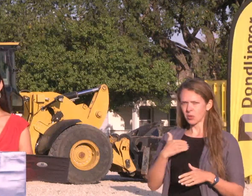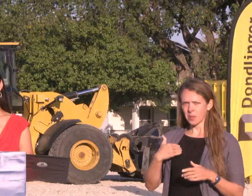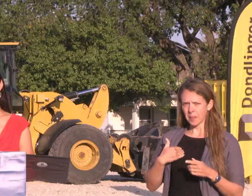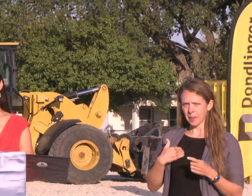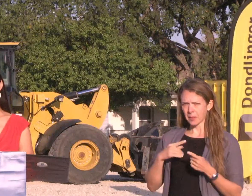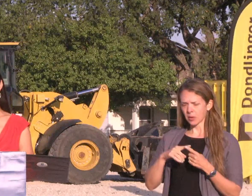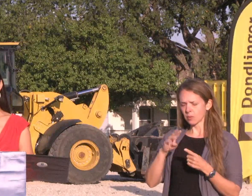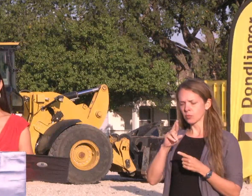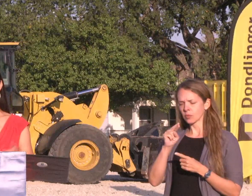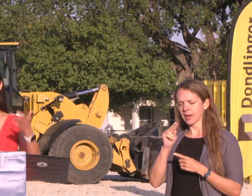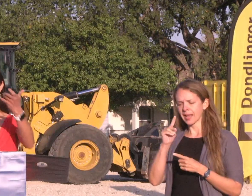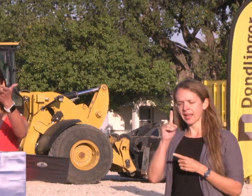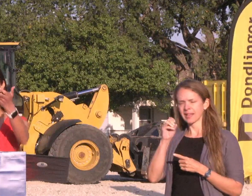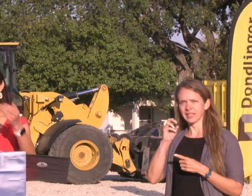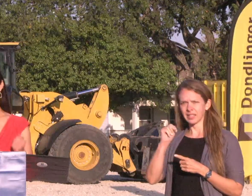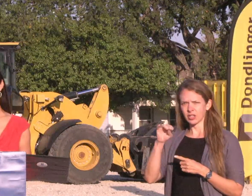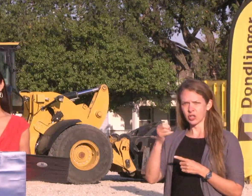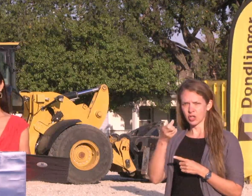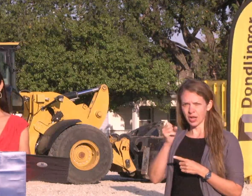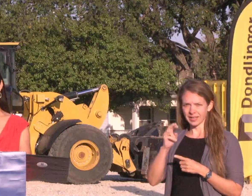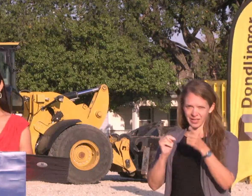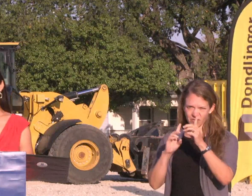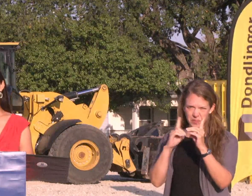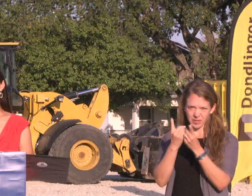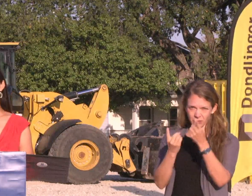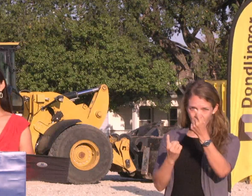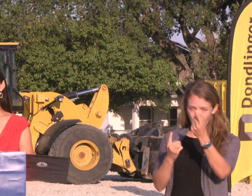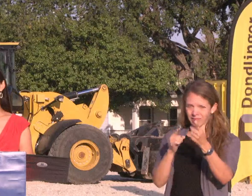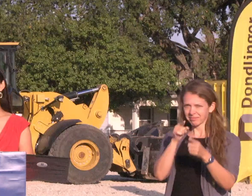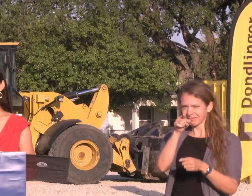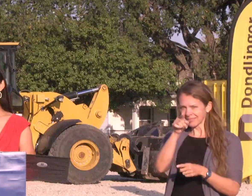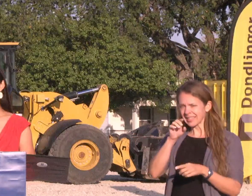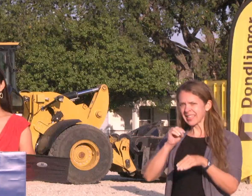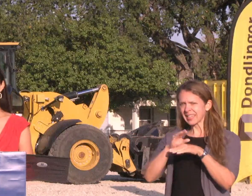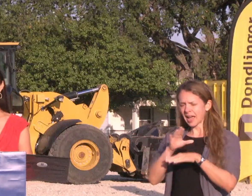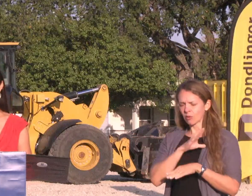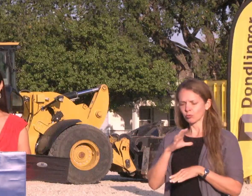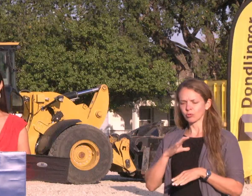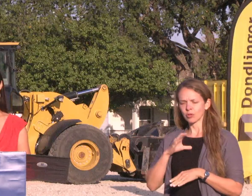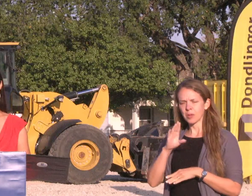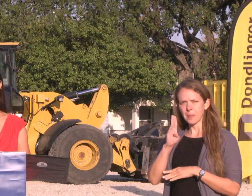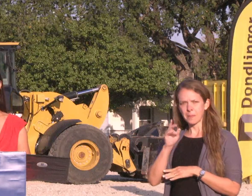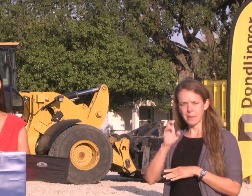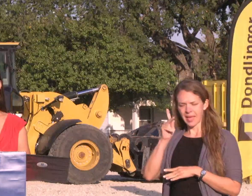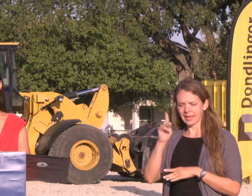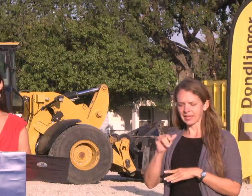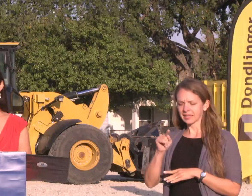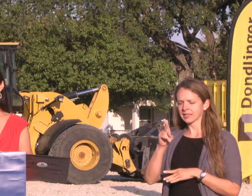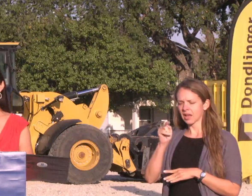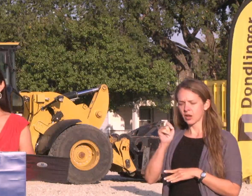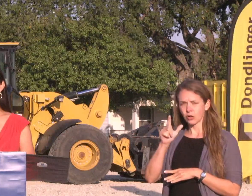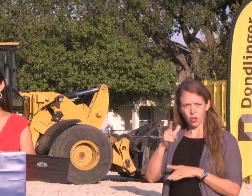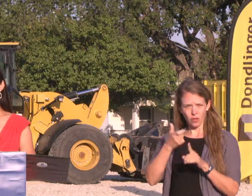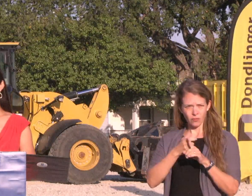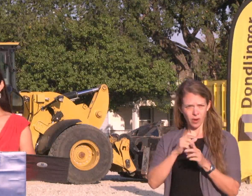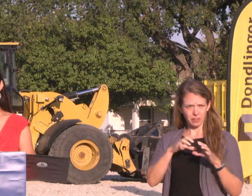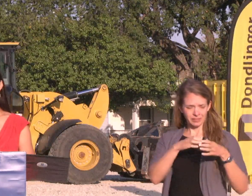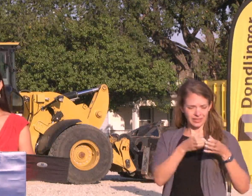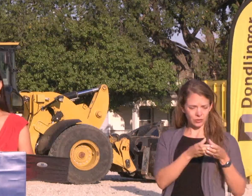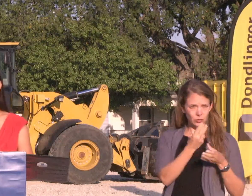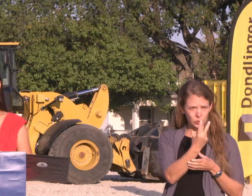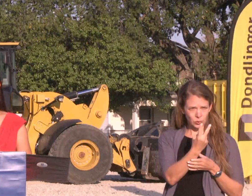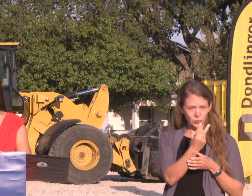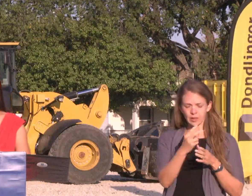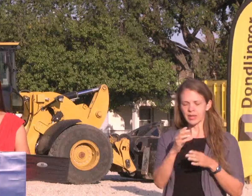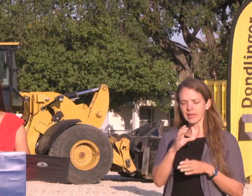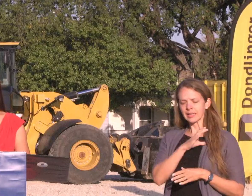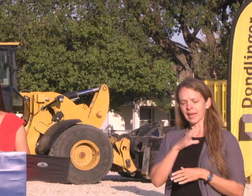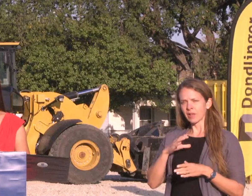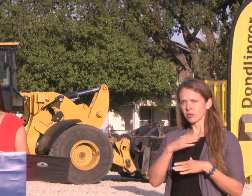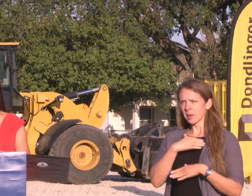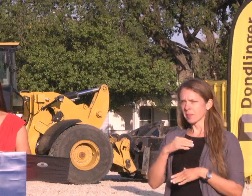Brandon Johnson of District 1 council member Becky Tuttle of District 2 council member Mike hoisel